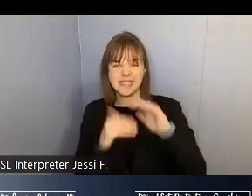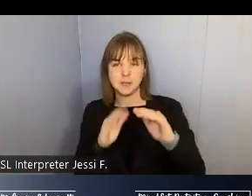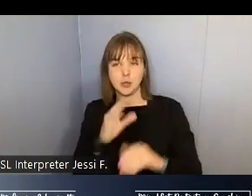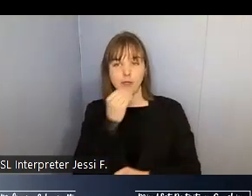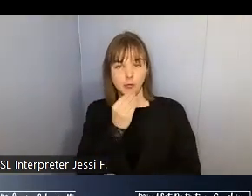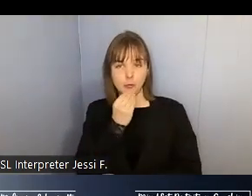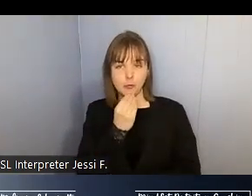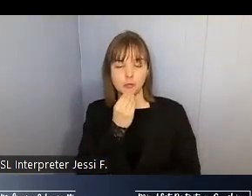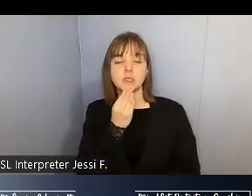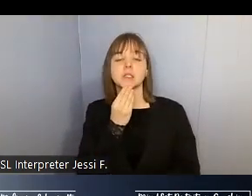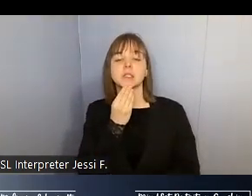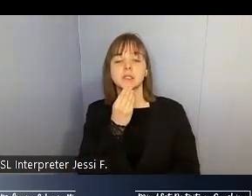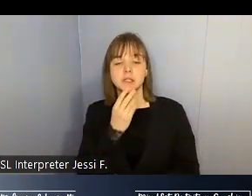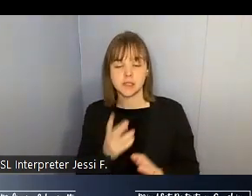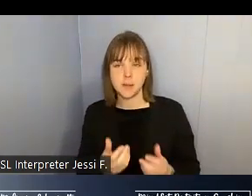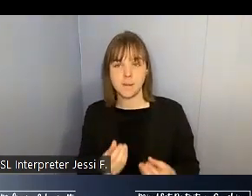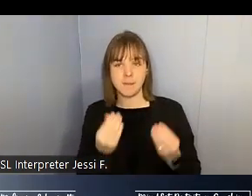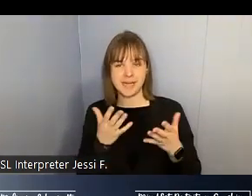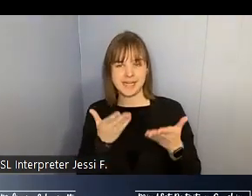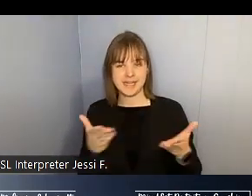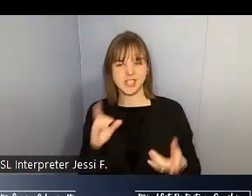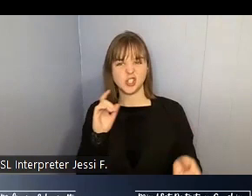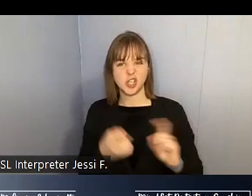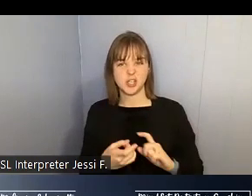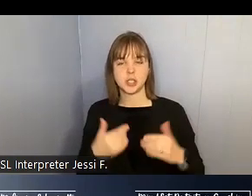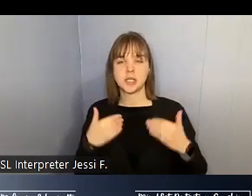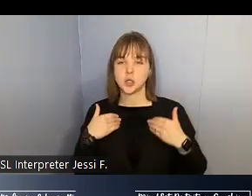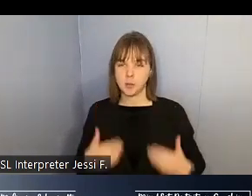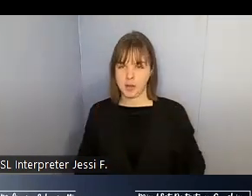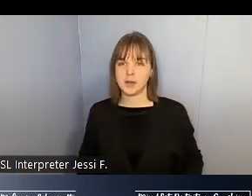a lot of different physiological and biological changes take place in our body.